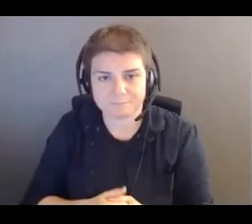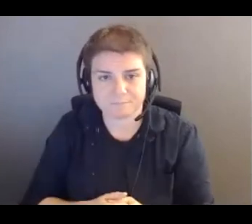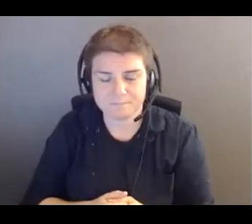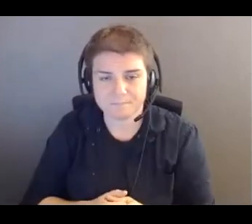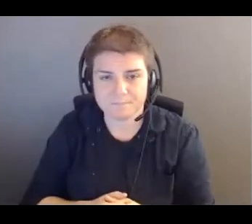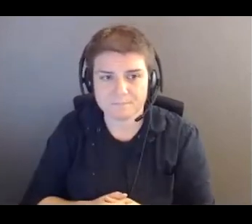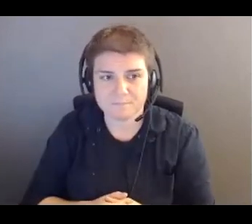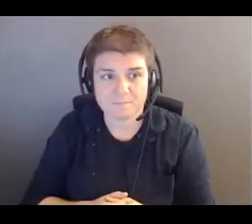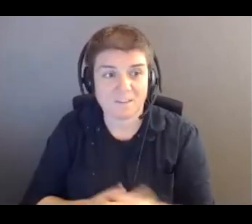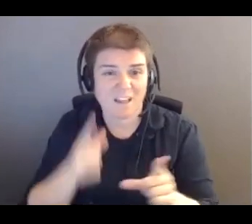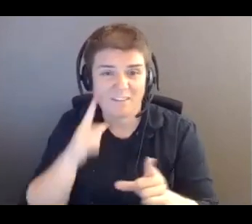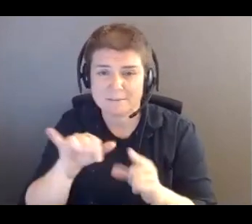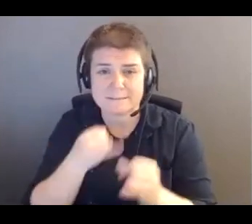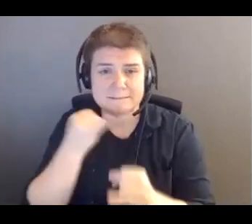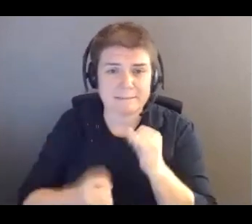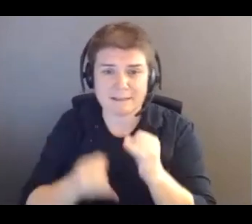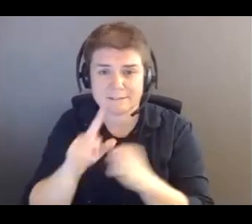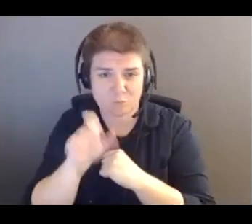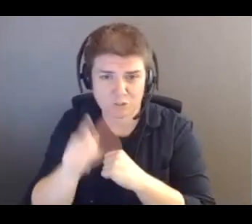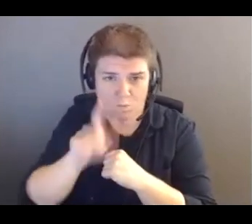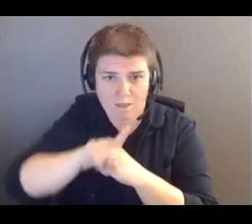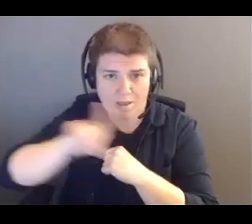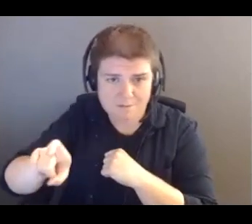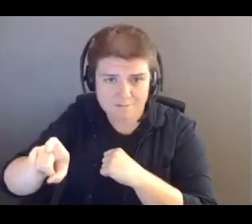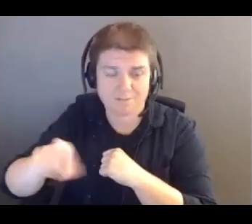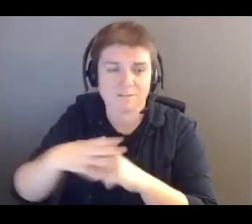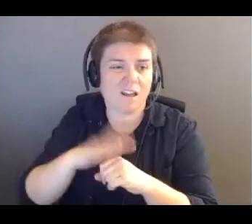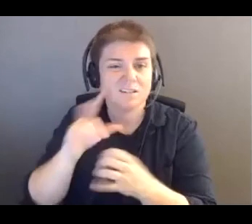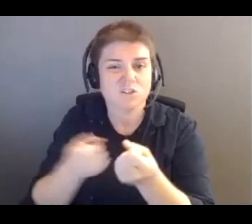This is the last thing you'll be asked for in your application which is the support material.